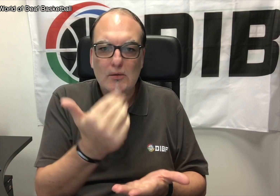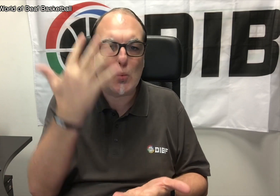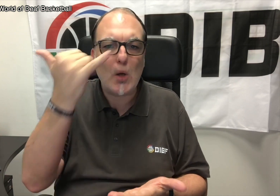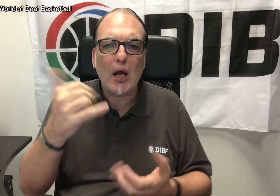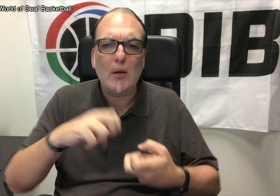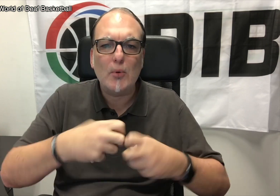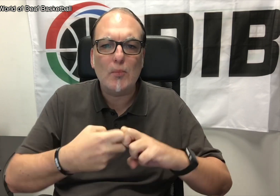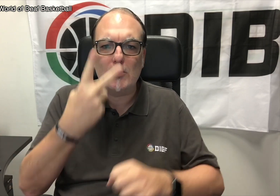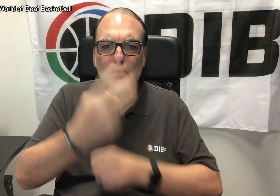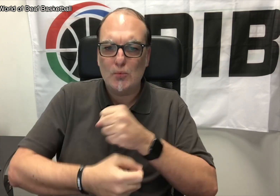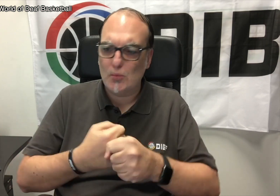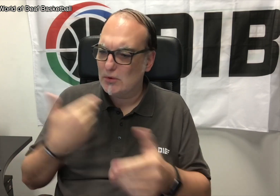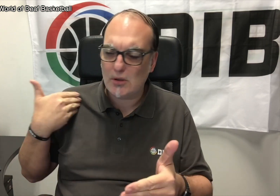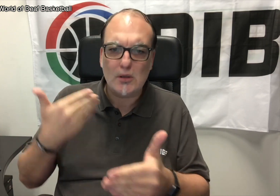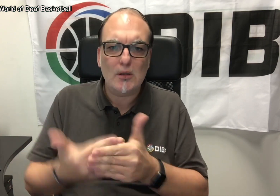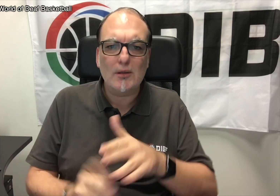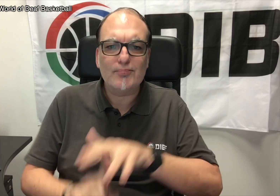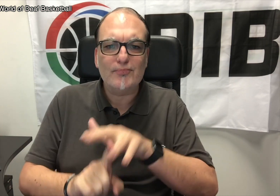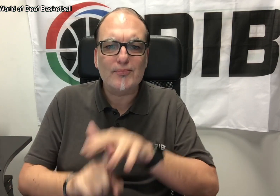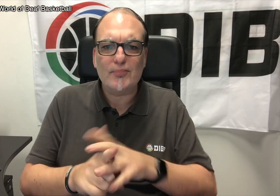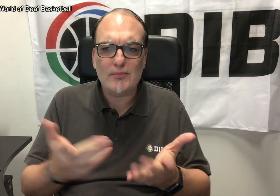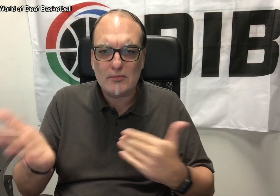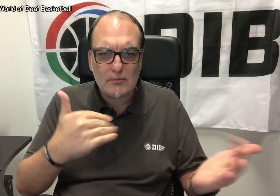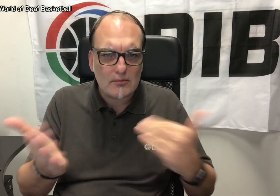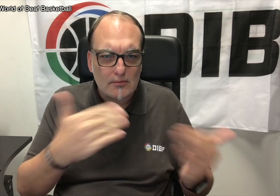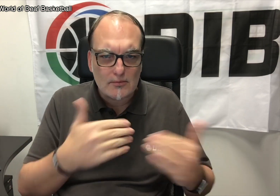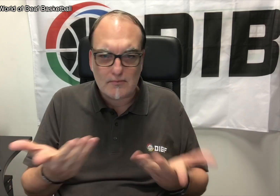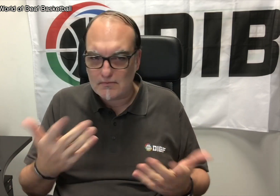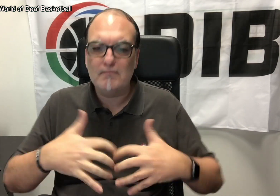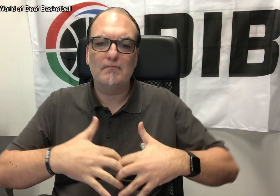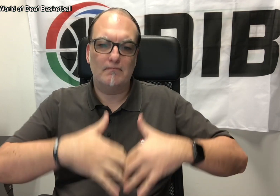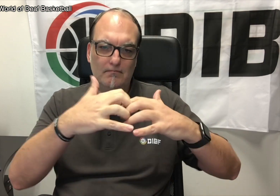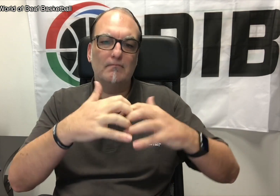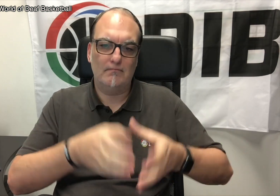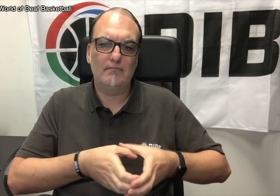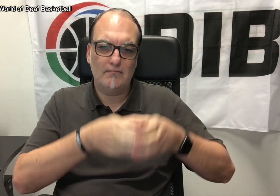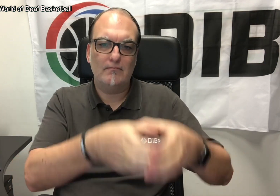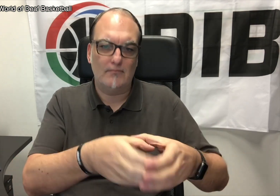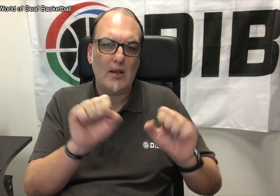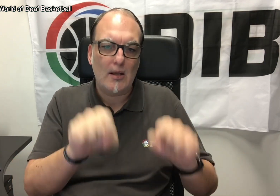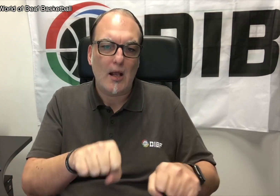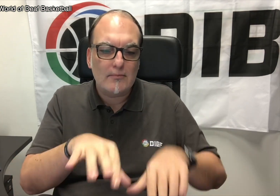examine facts why problems arose over the past 2 years.